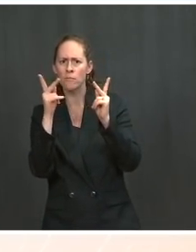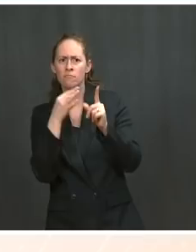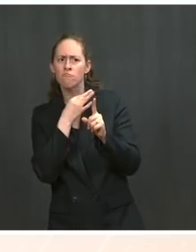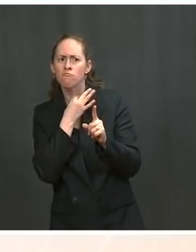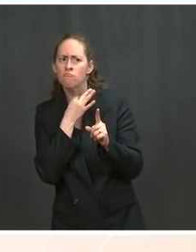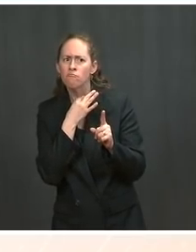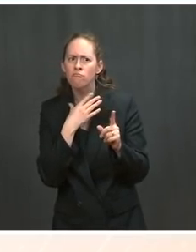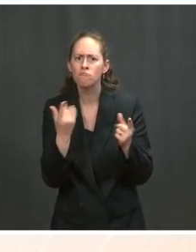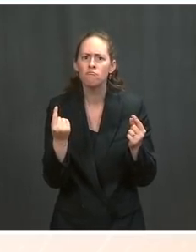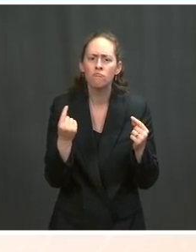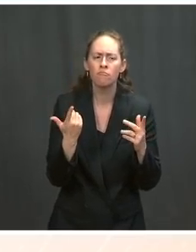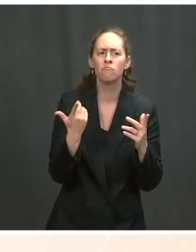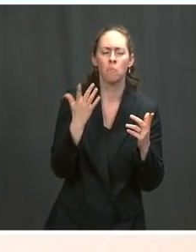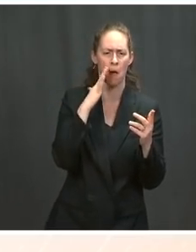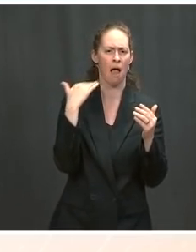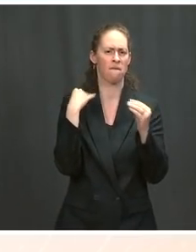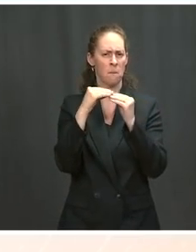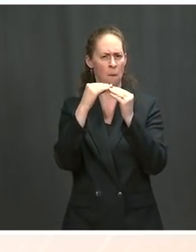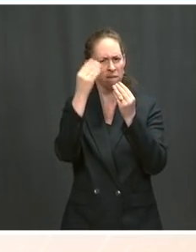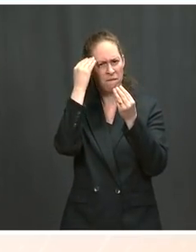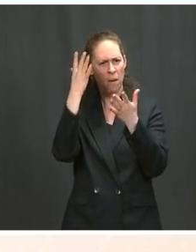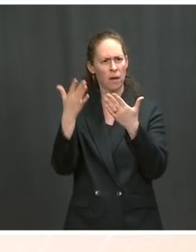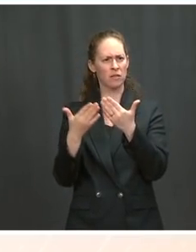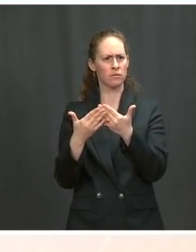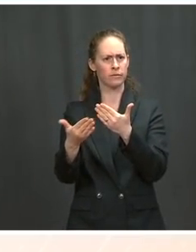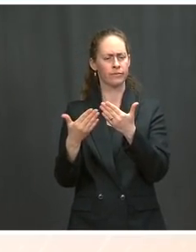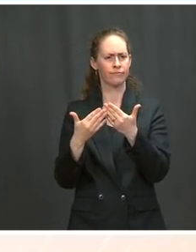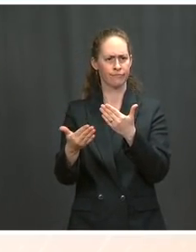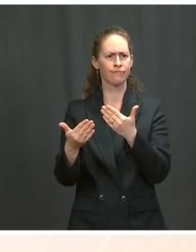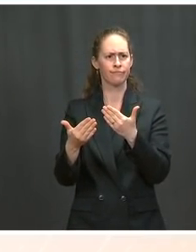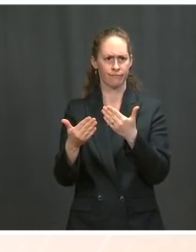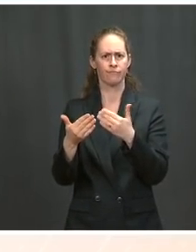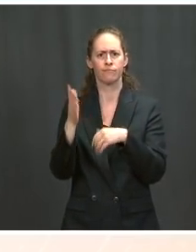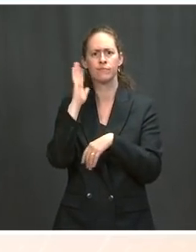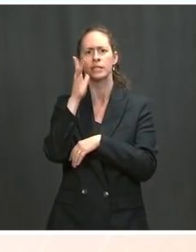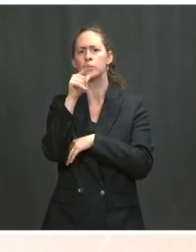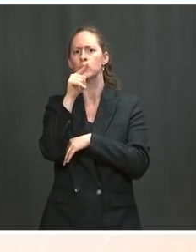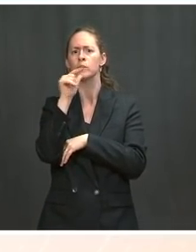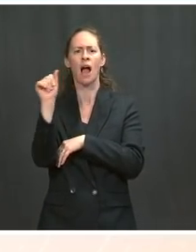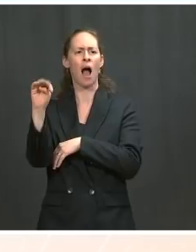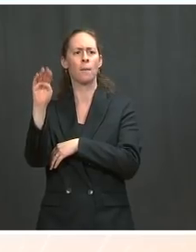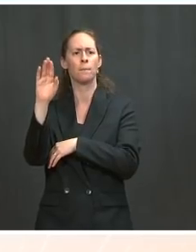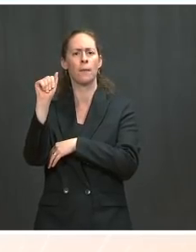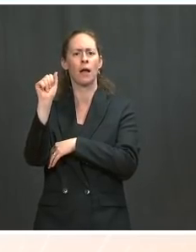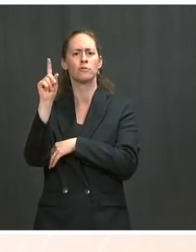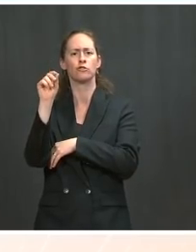on nominating ambassadors to serve in -- obviously, once confirmed -- important posts around the world,